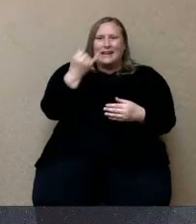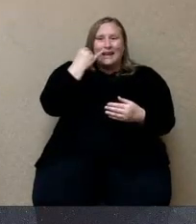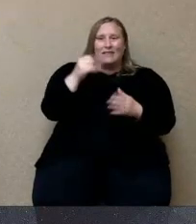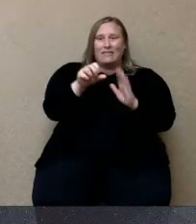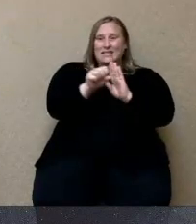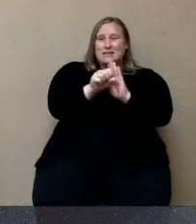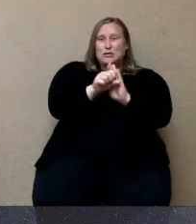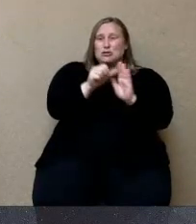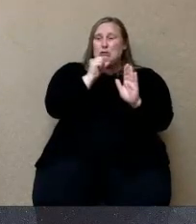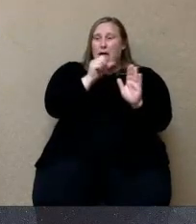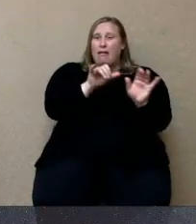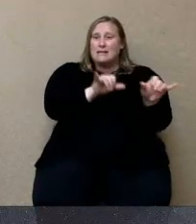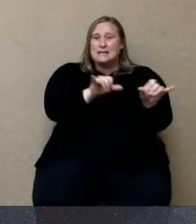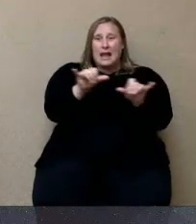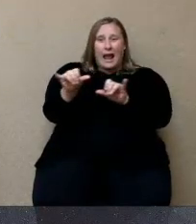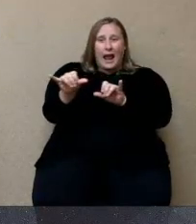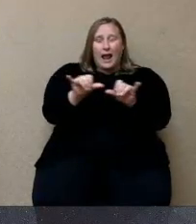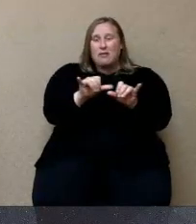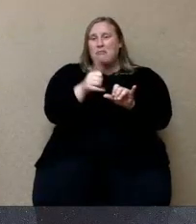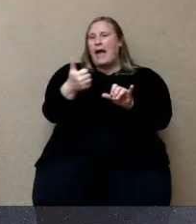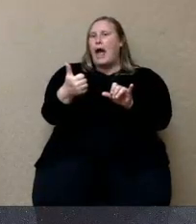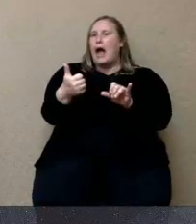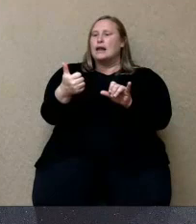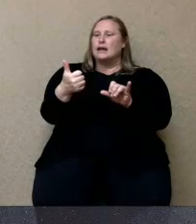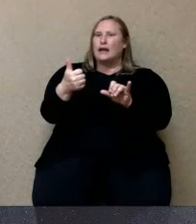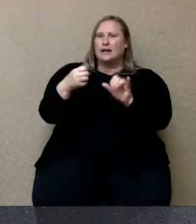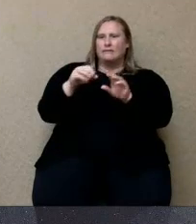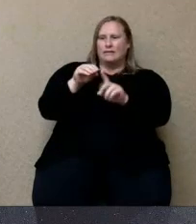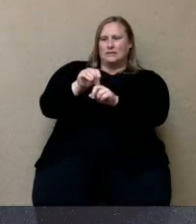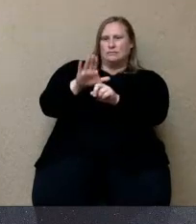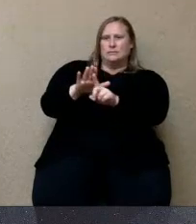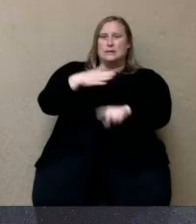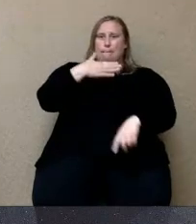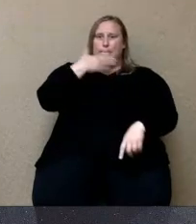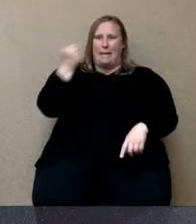for them, any modeling and exposure is better than none.